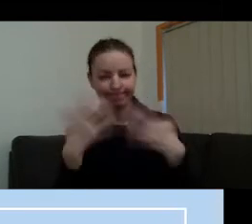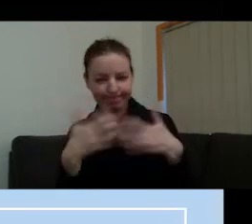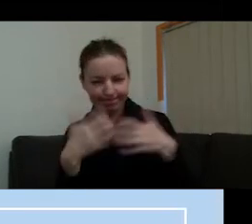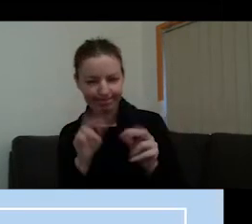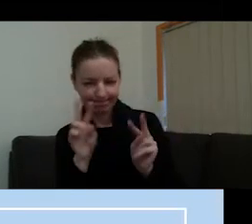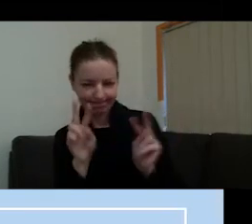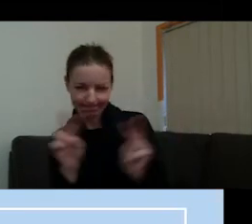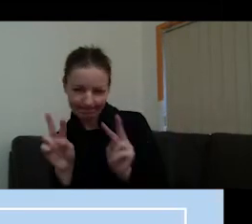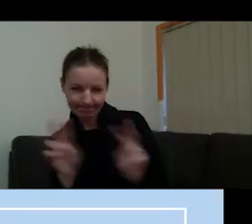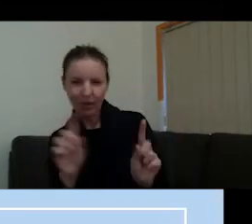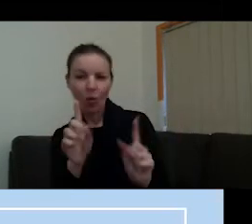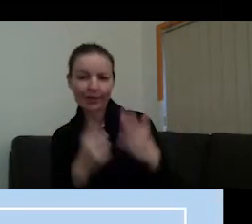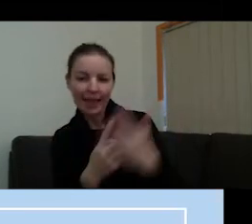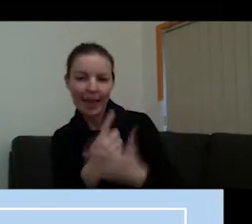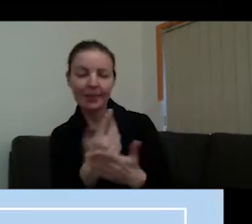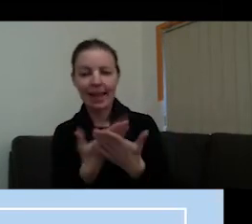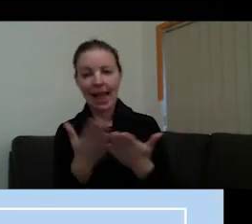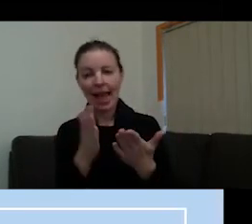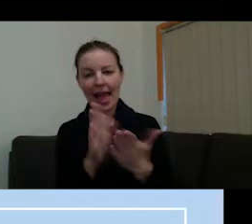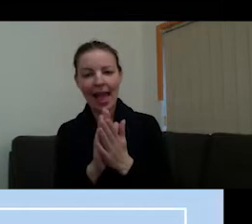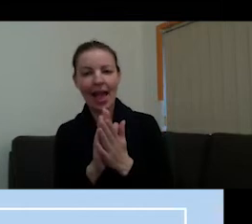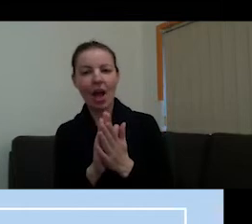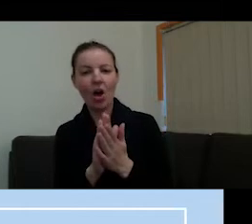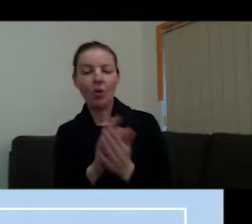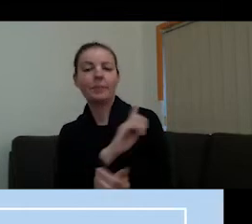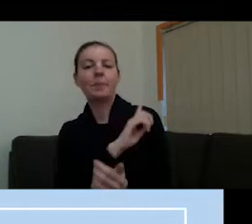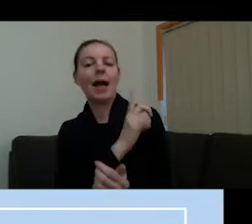and the ways that power is informing these things, we can kind of look at